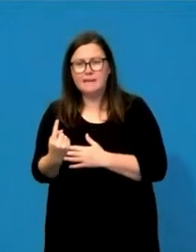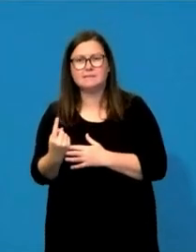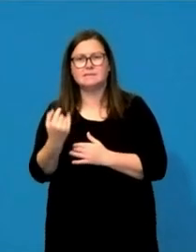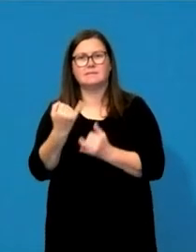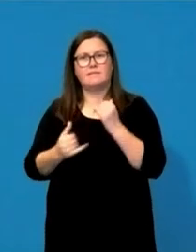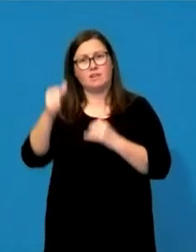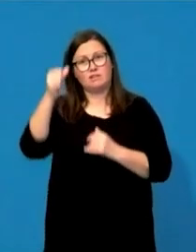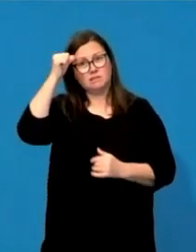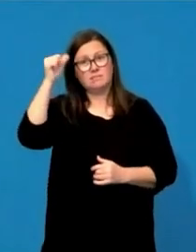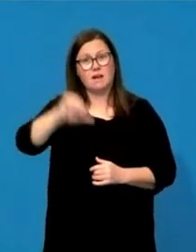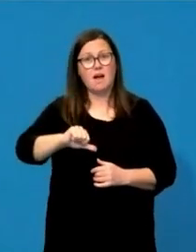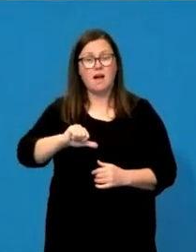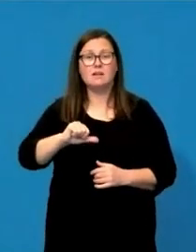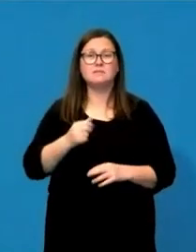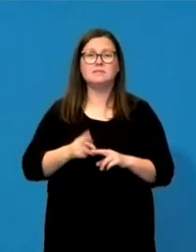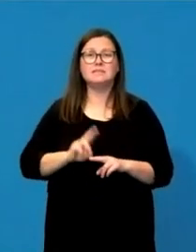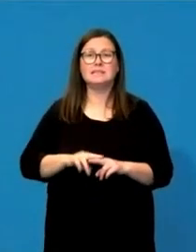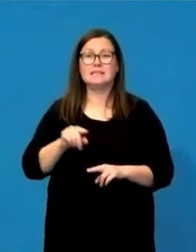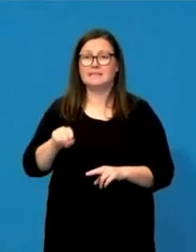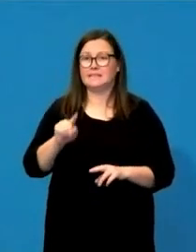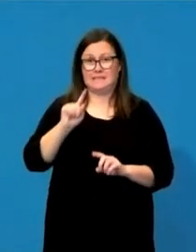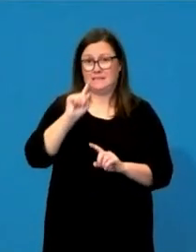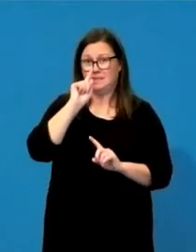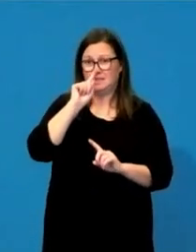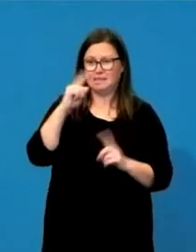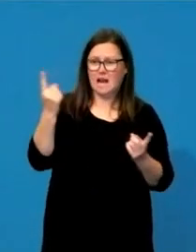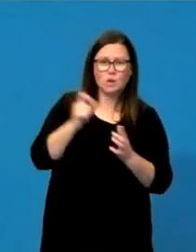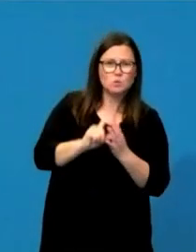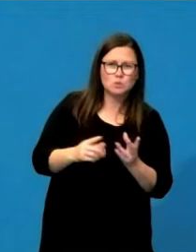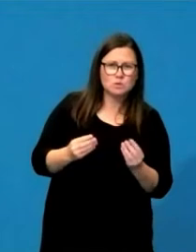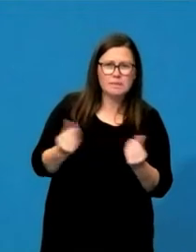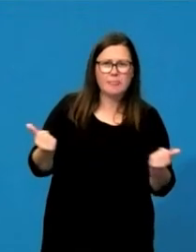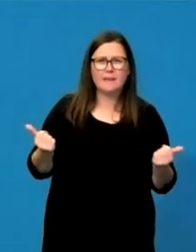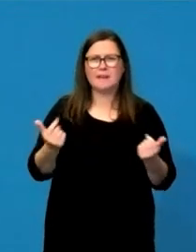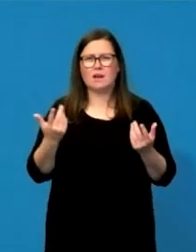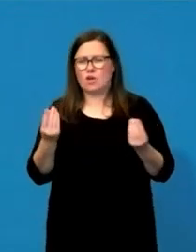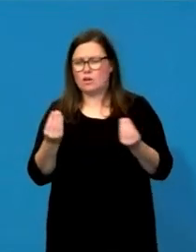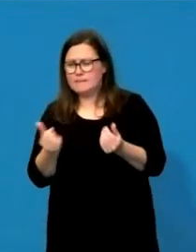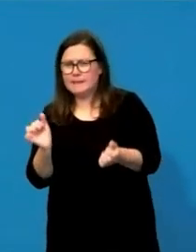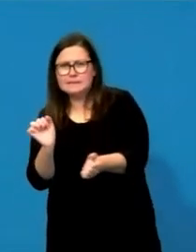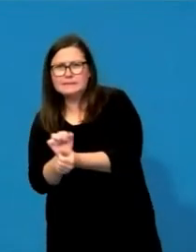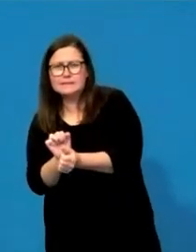If he can't do something or something is stuck or tangled, he knows how to untangle it